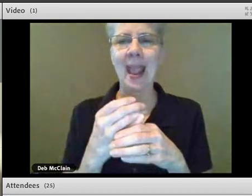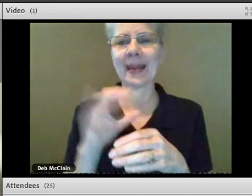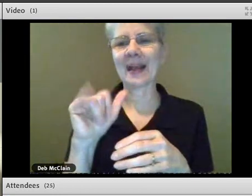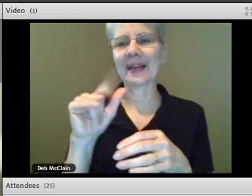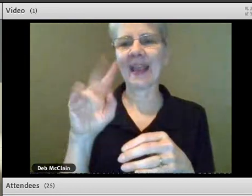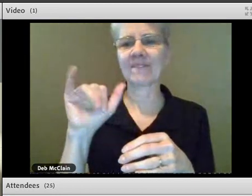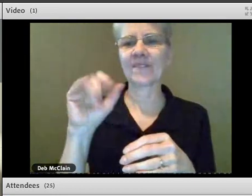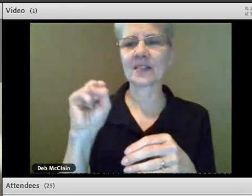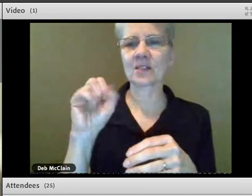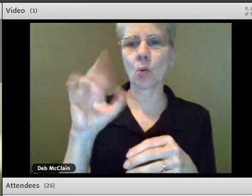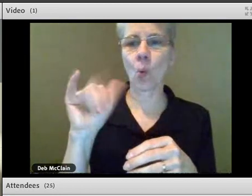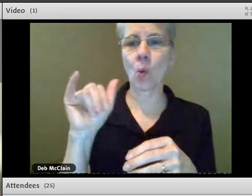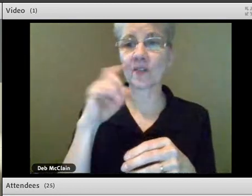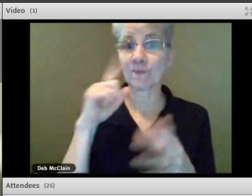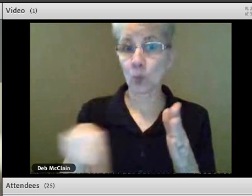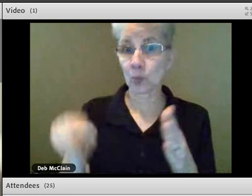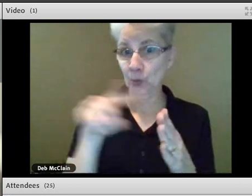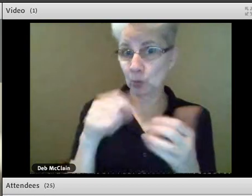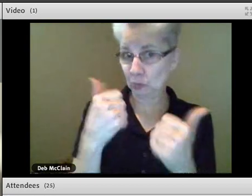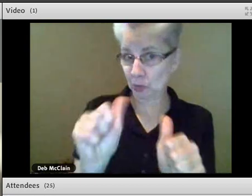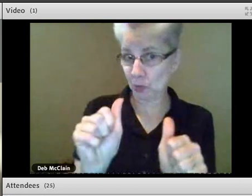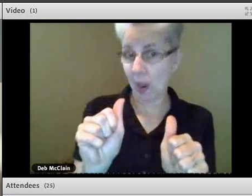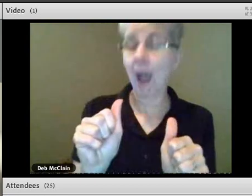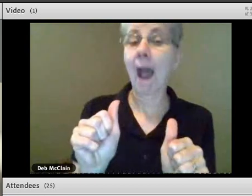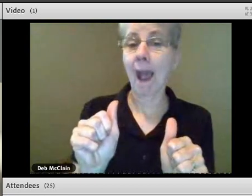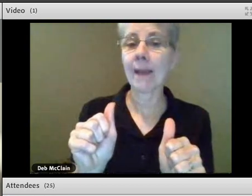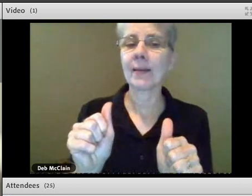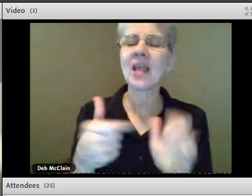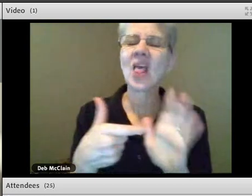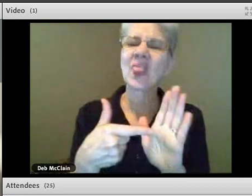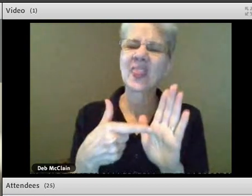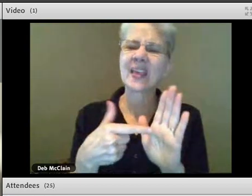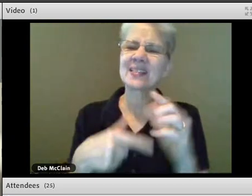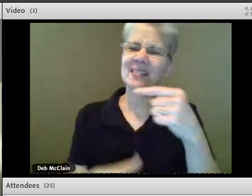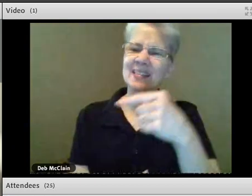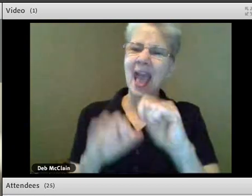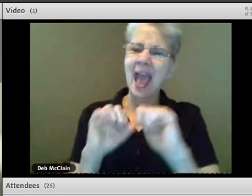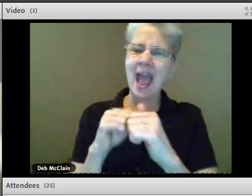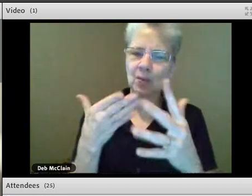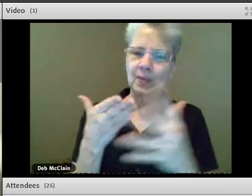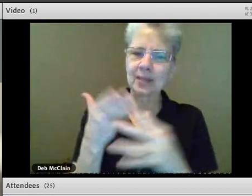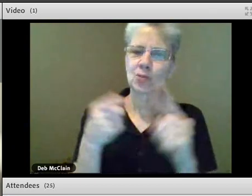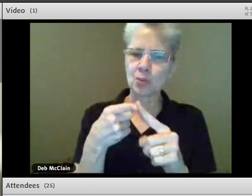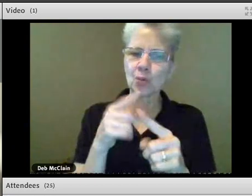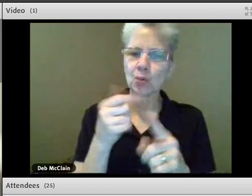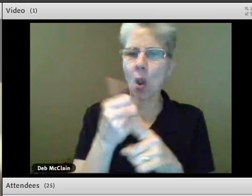and it's on the next slide, but this slide here is how you can get to your own Canvas instance,